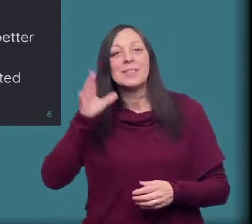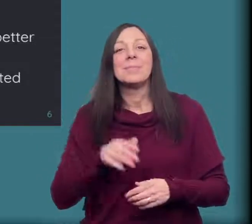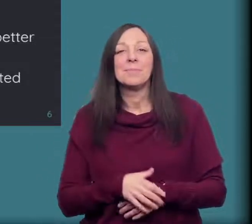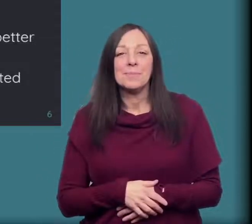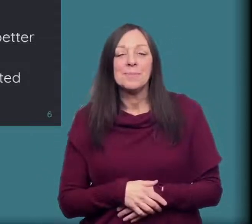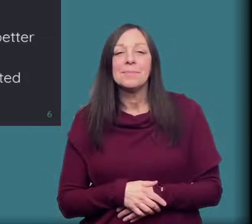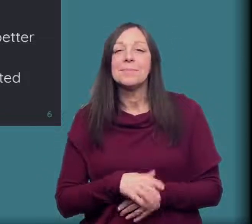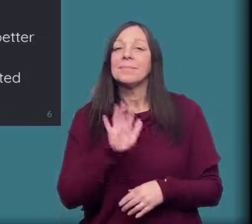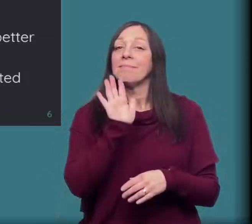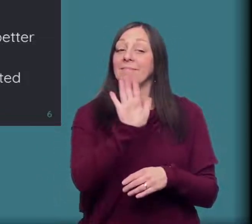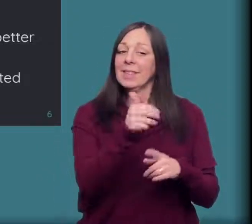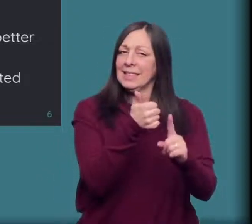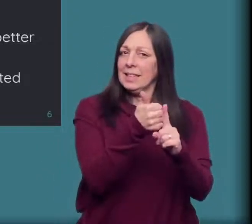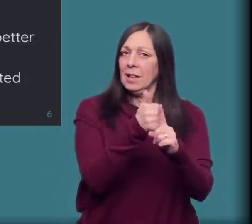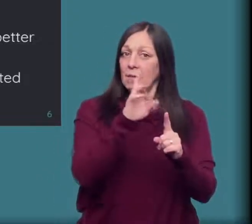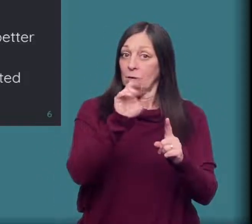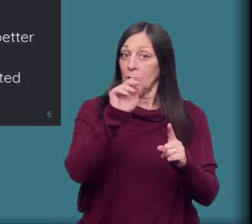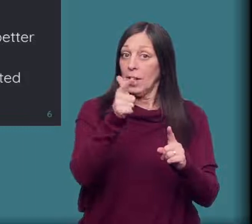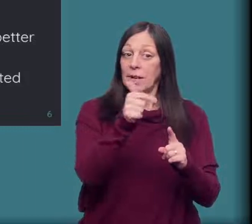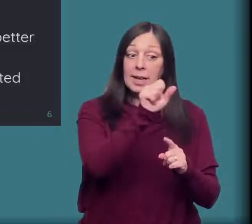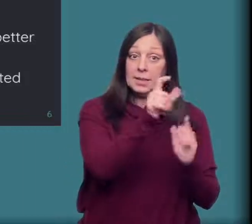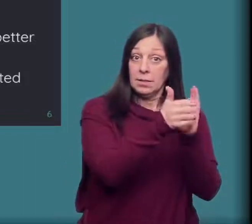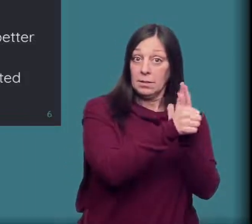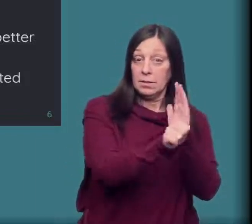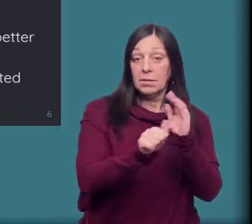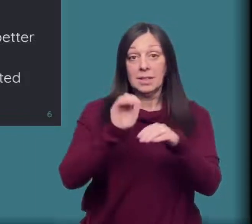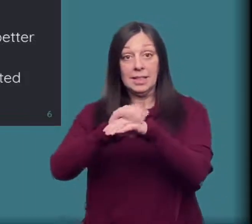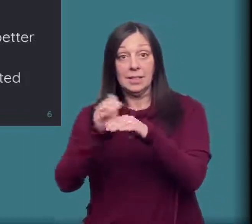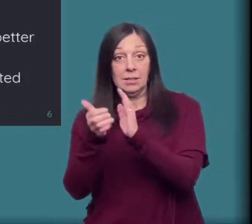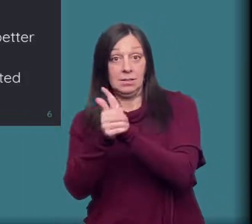All participants self rated their English fluency as equal to or better than ASL.